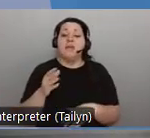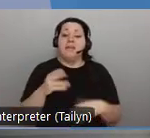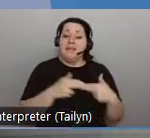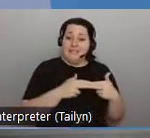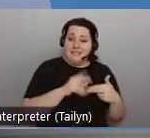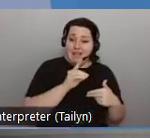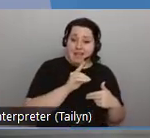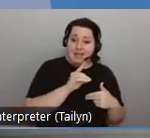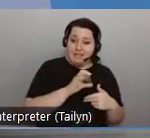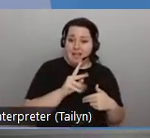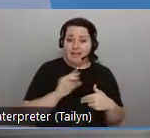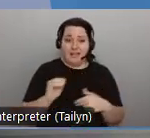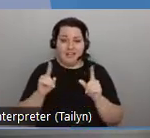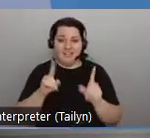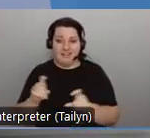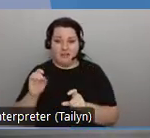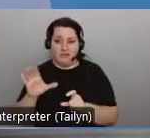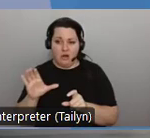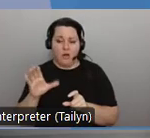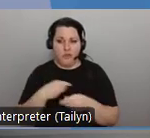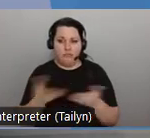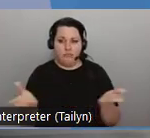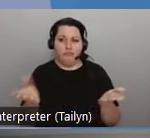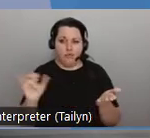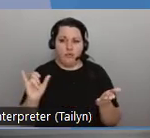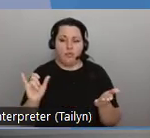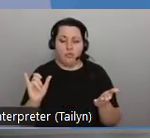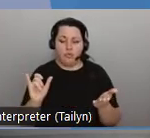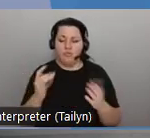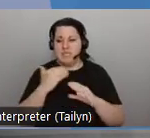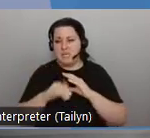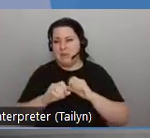a day or two, once as processes, as long as the slide deck and test document